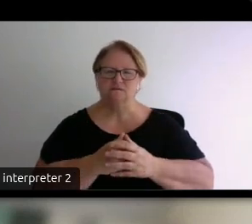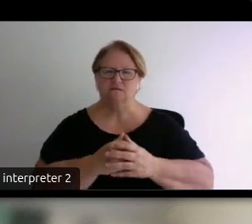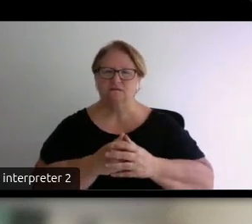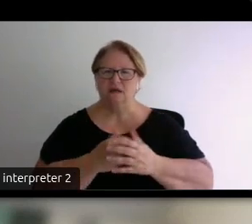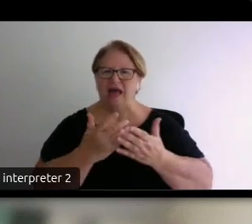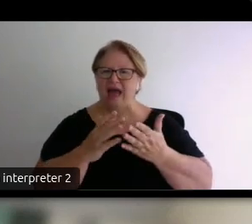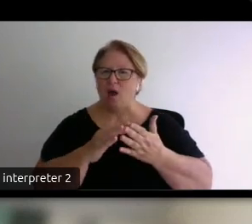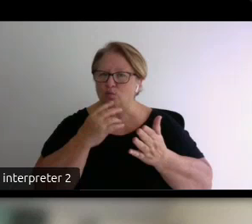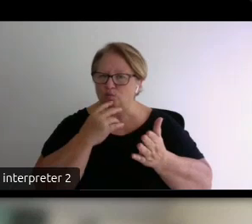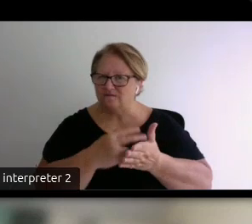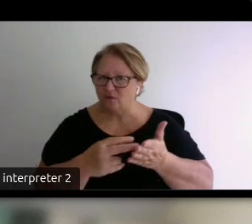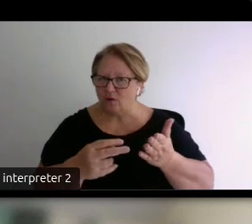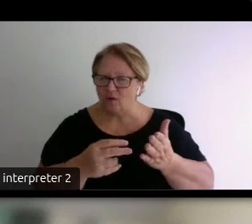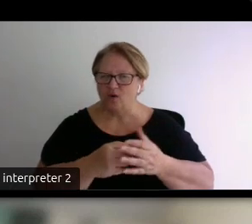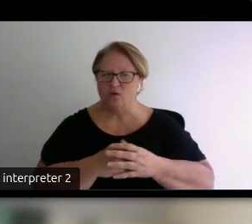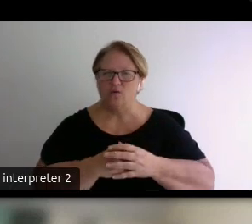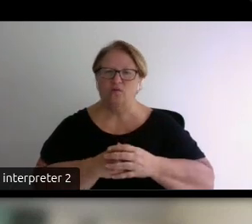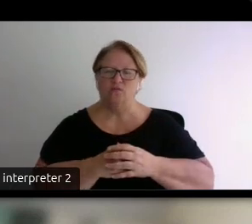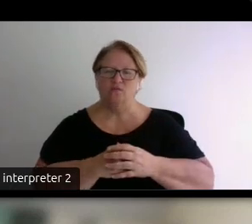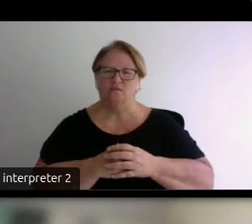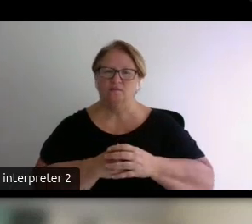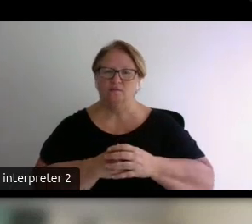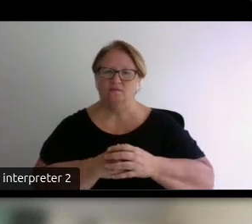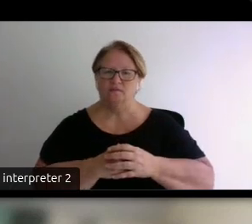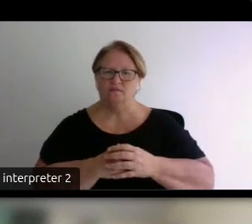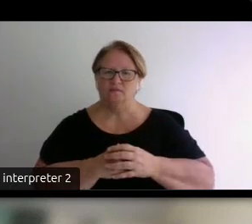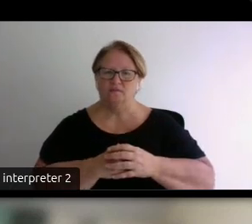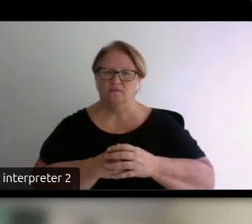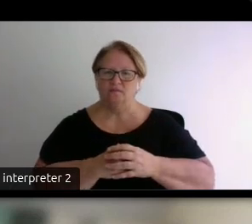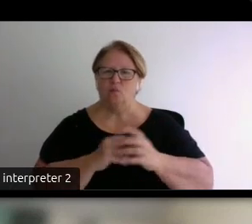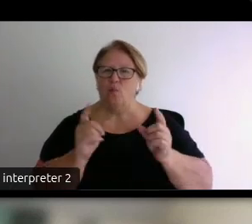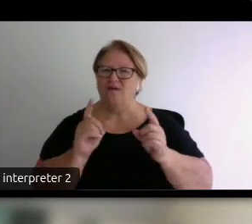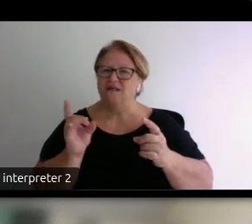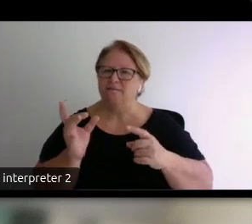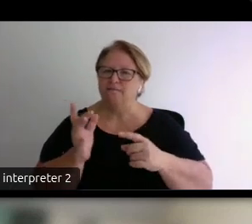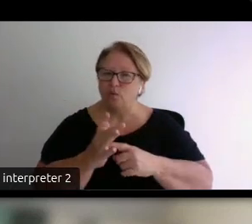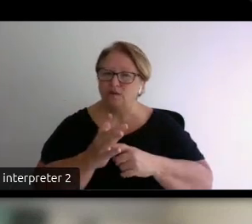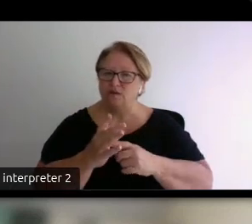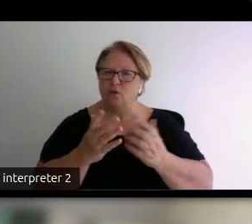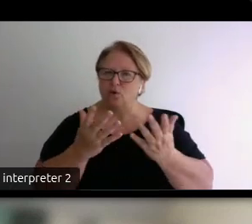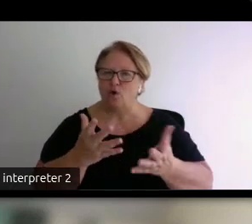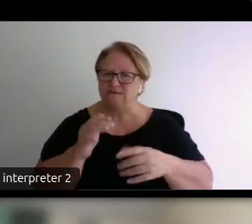through um the referral form and the importance of getting a consent from the client um and lots of